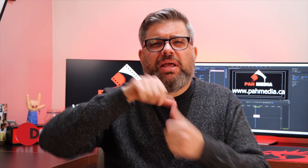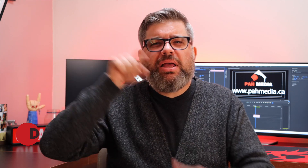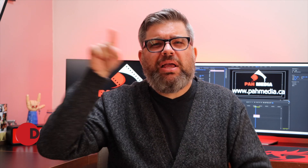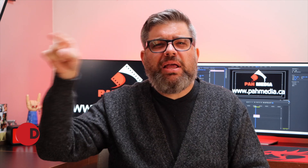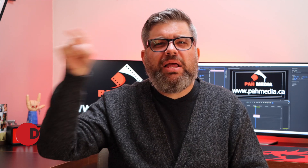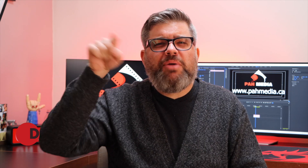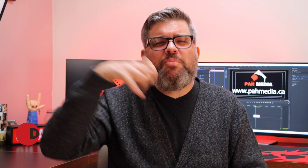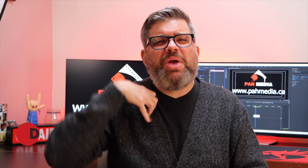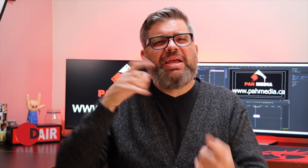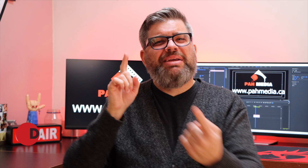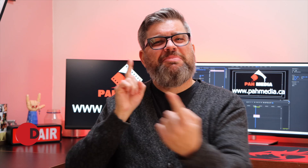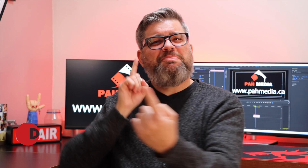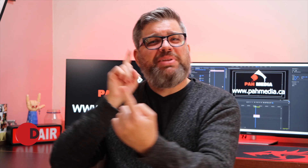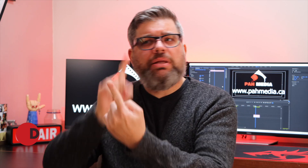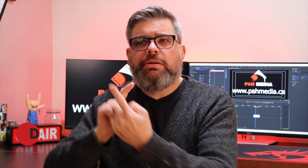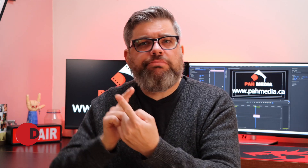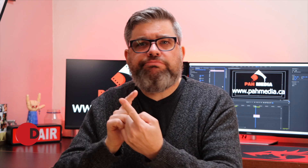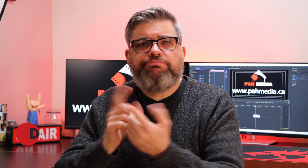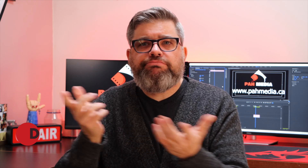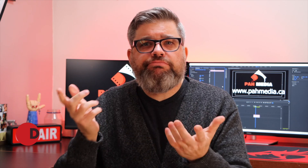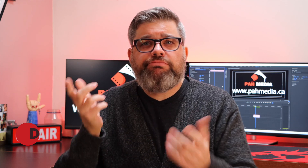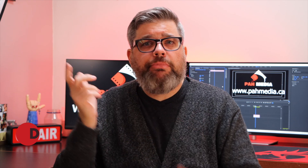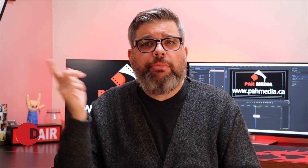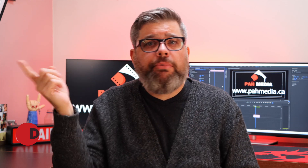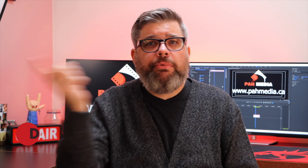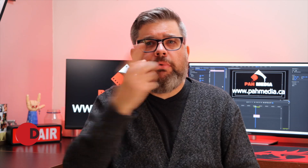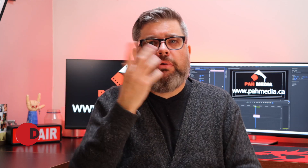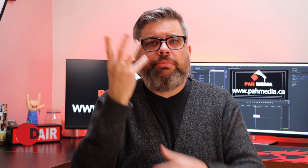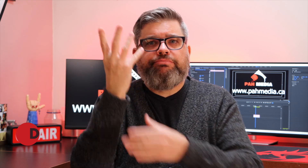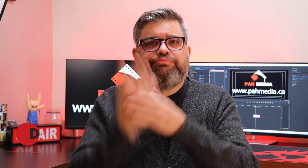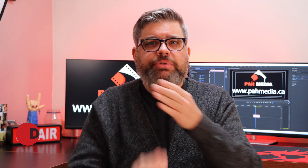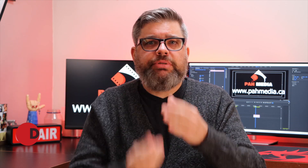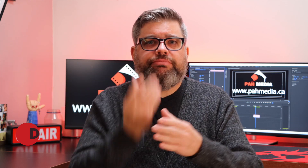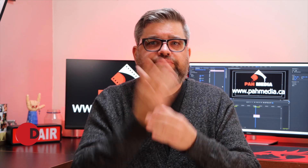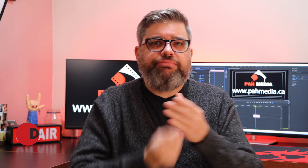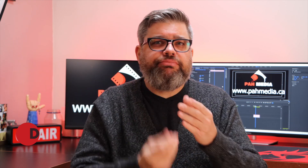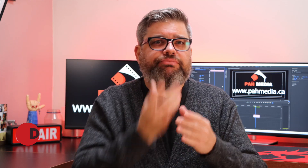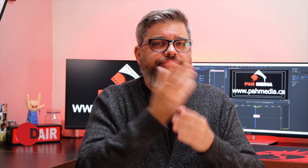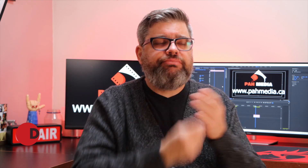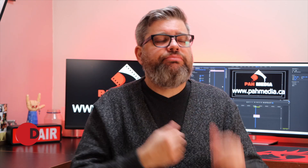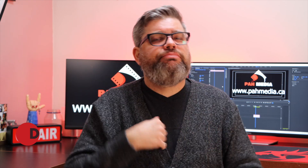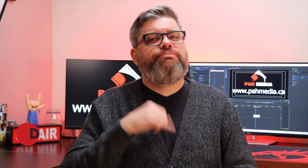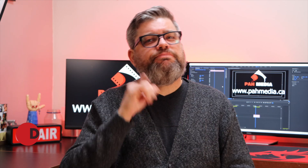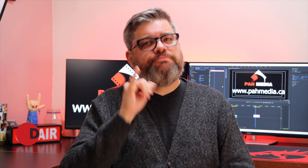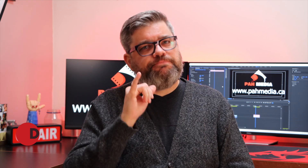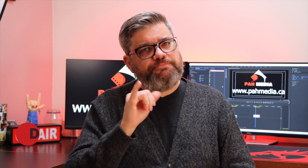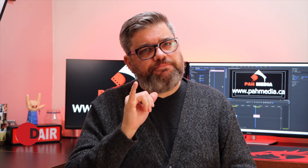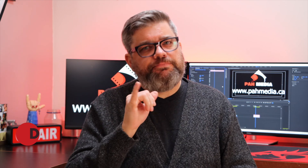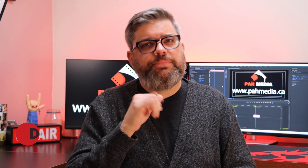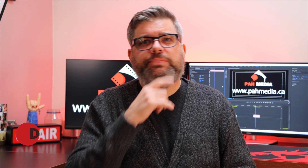remembered them. By that time they were gone. As I got older,